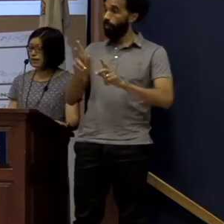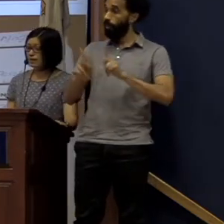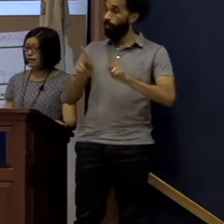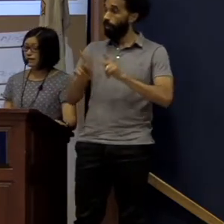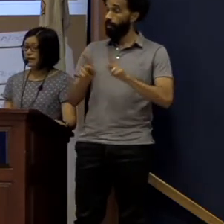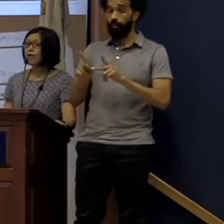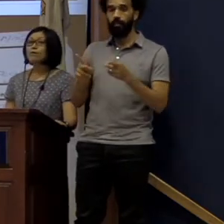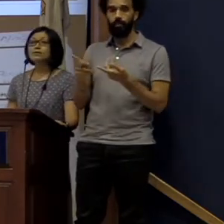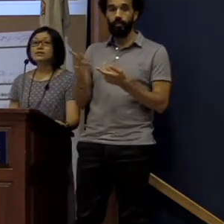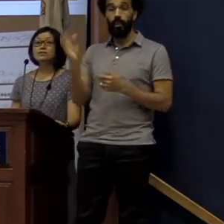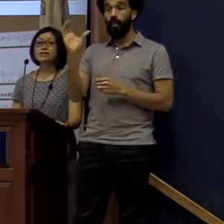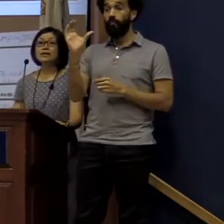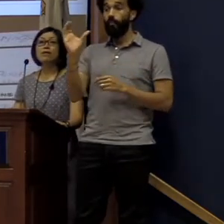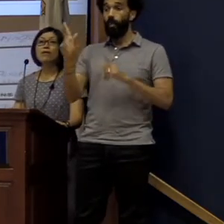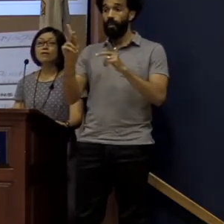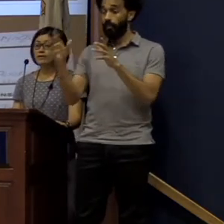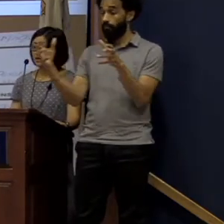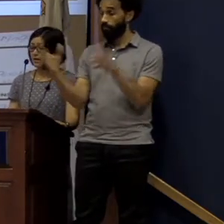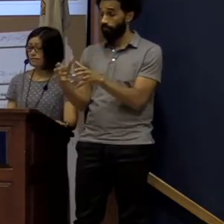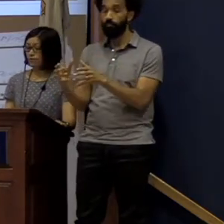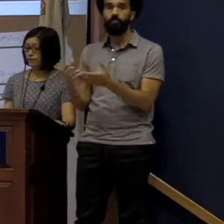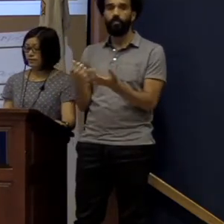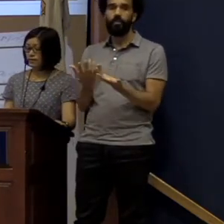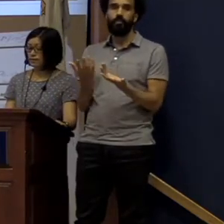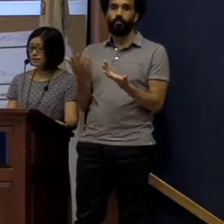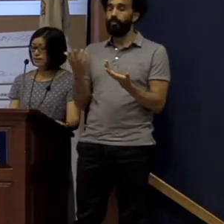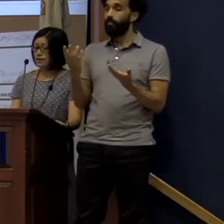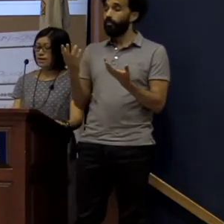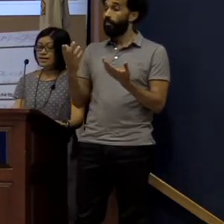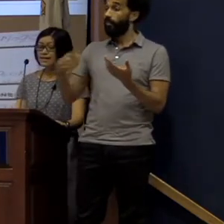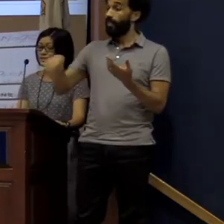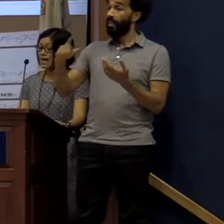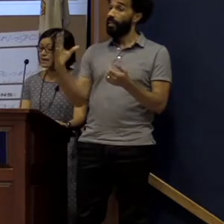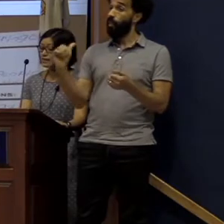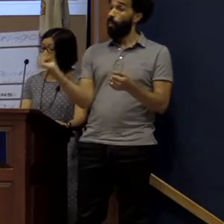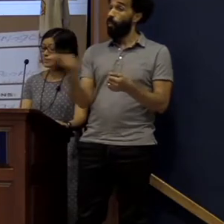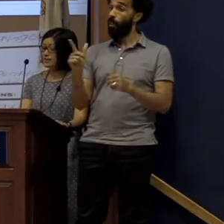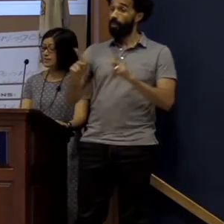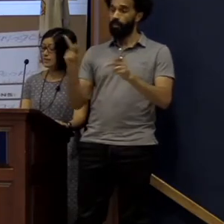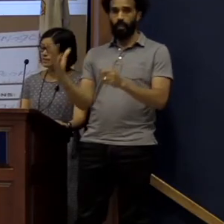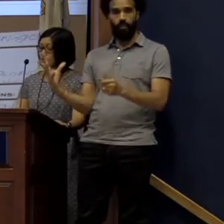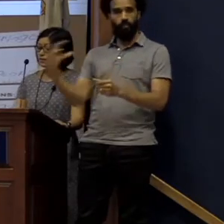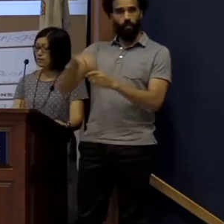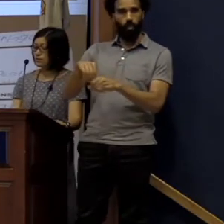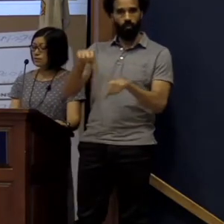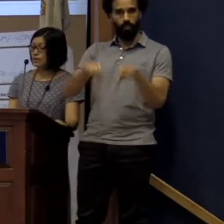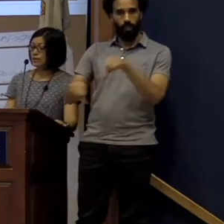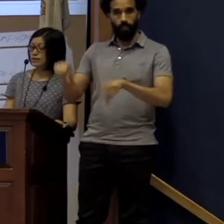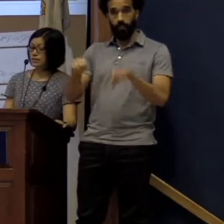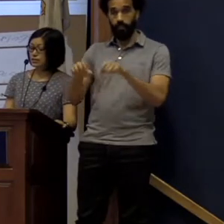They're all legitimate and all are involved in science. That science can be concerned with the local equity issues